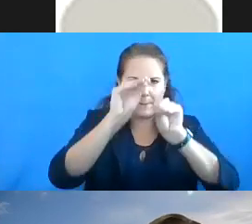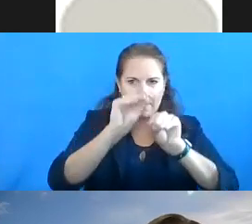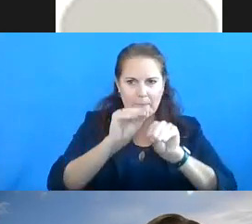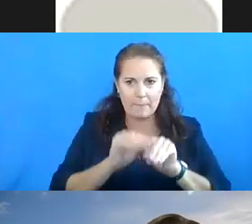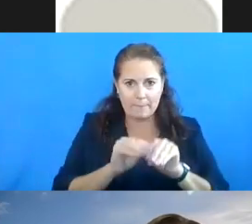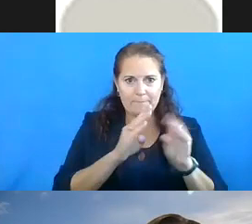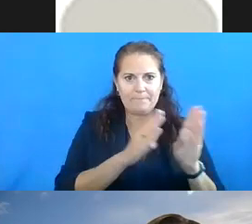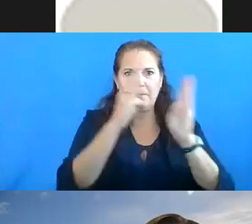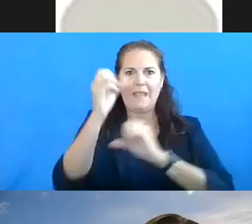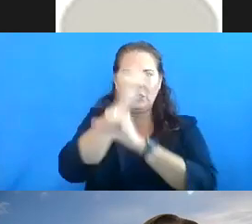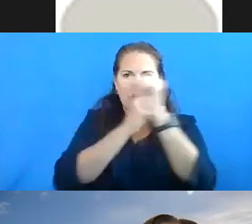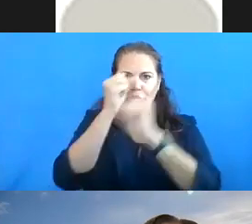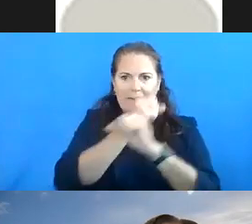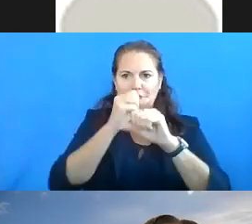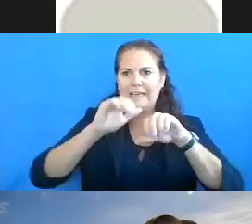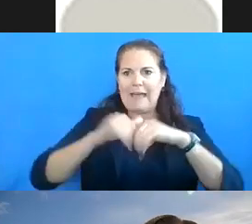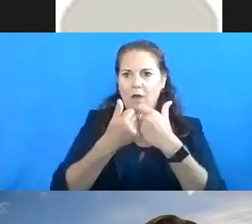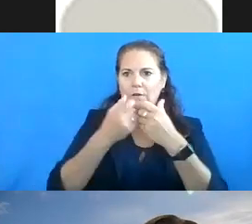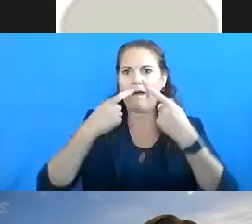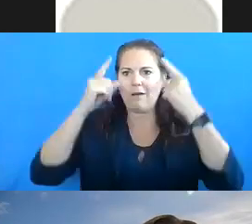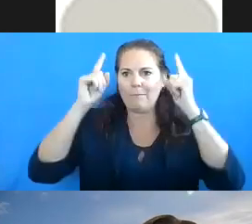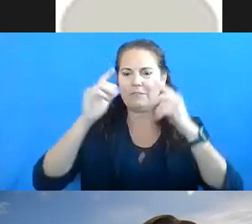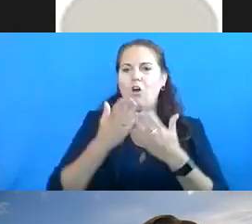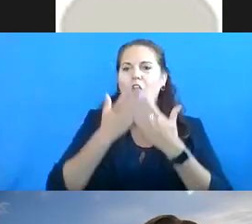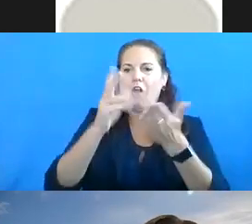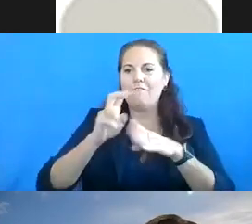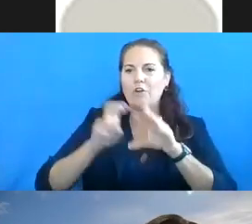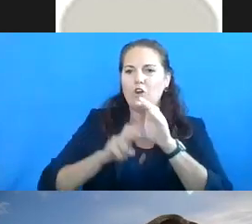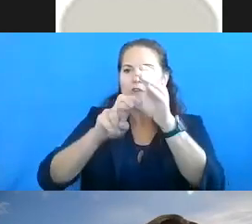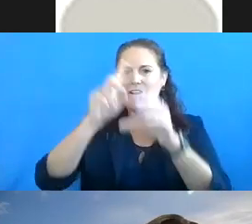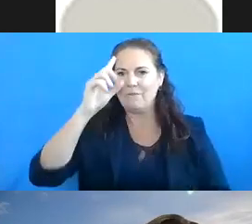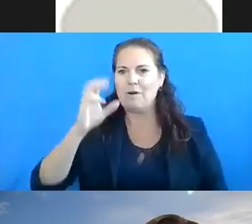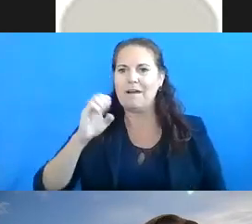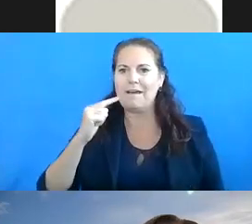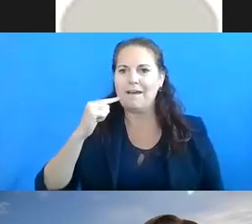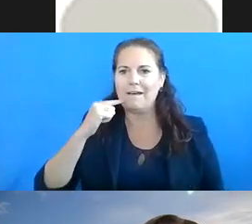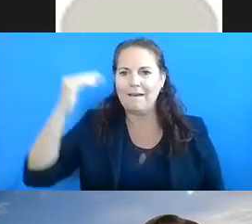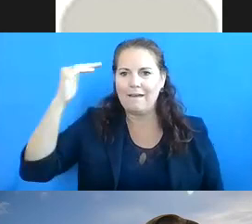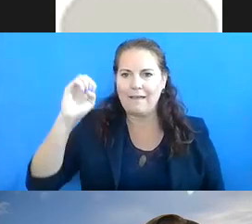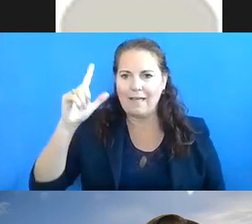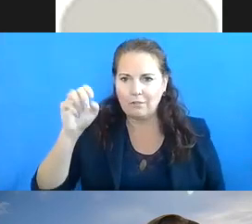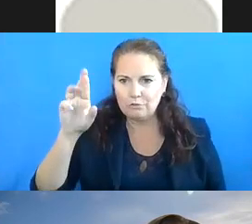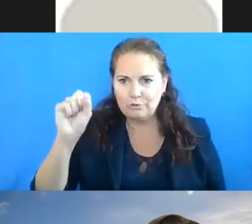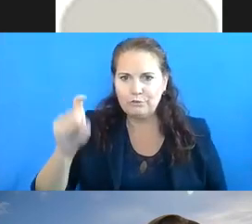talk about strategies, it might be offer rides for elders. It might be offer childcare and activities